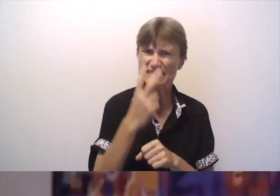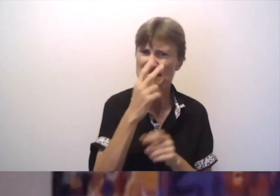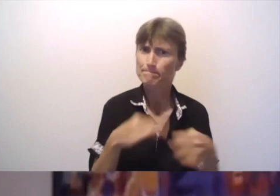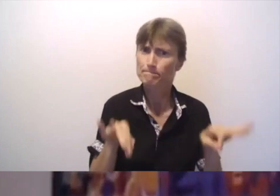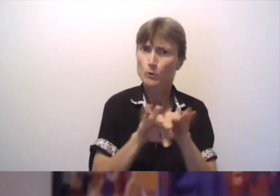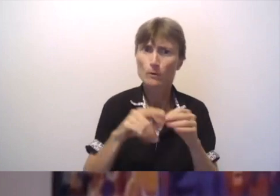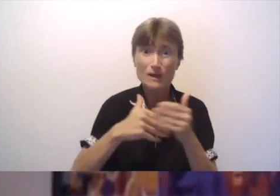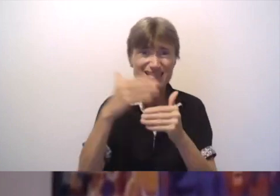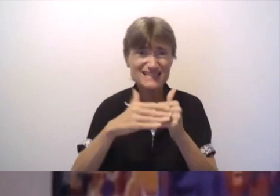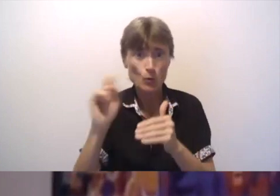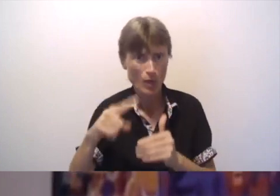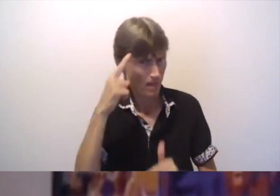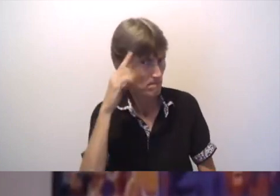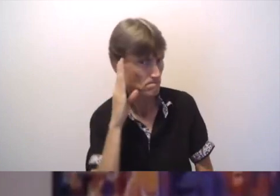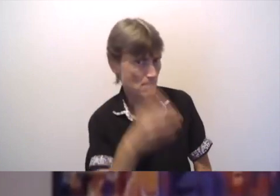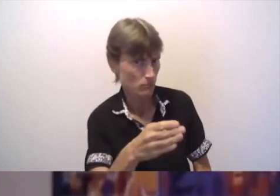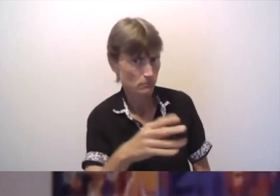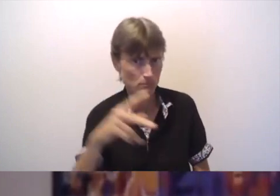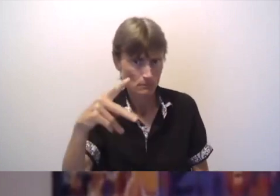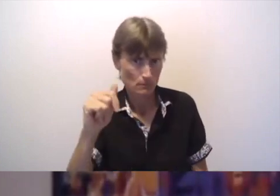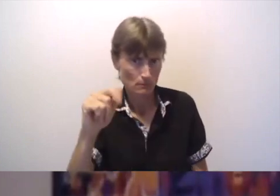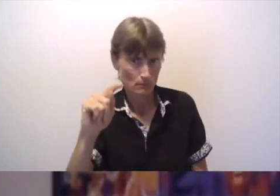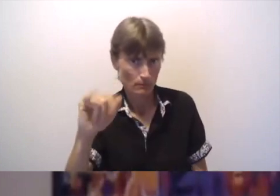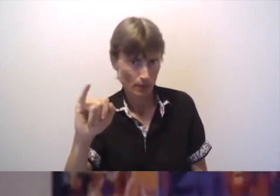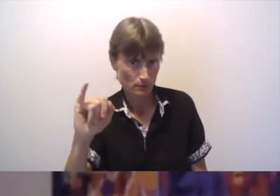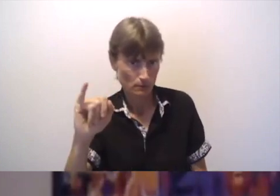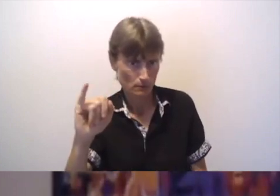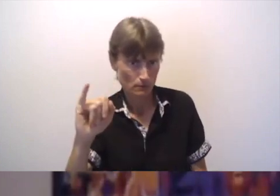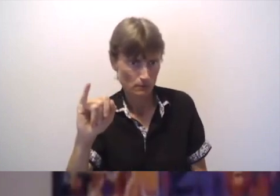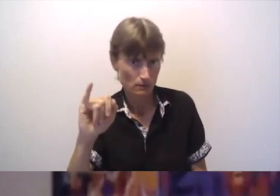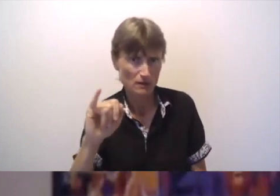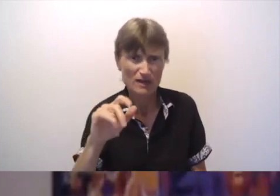um i forgive me if i pronounce your name incorrectly but tasia p